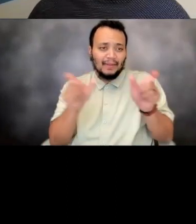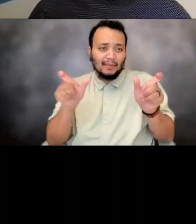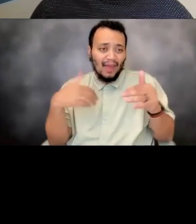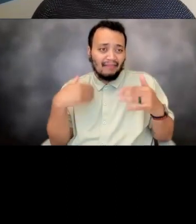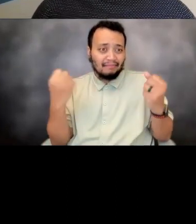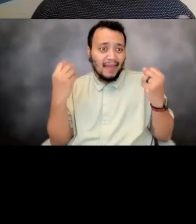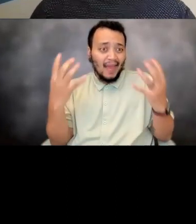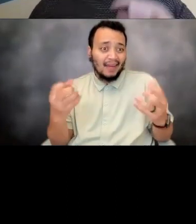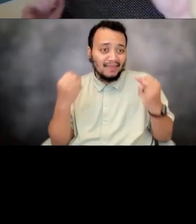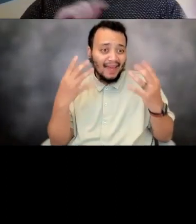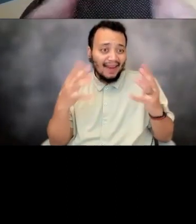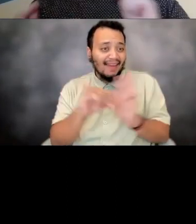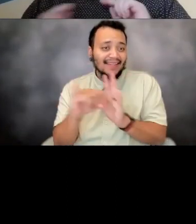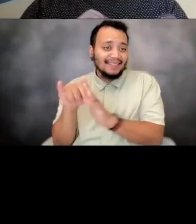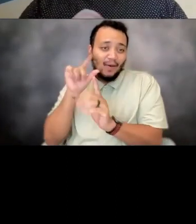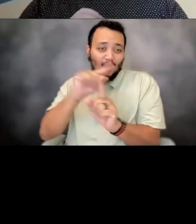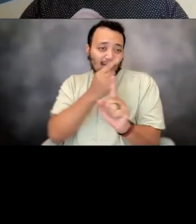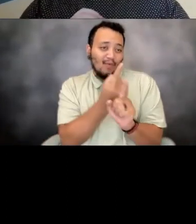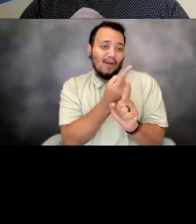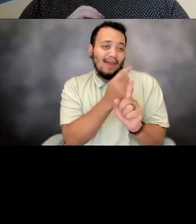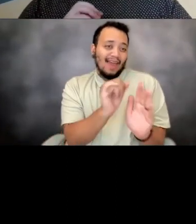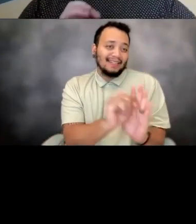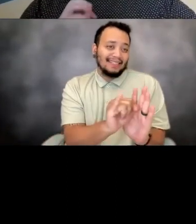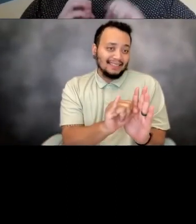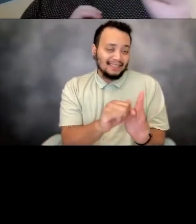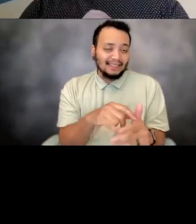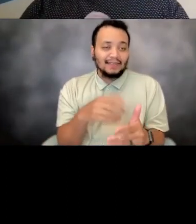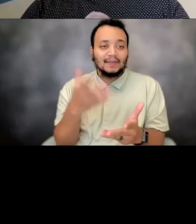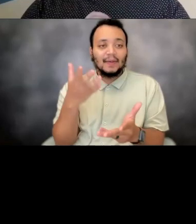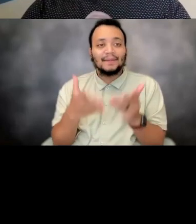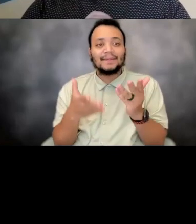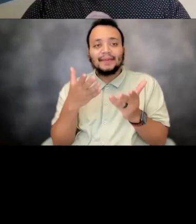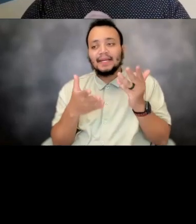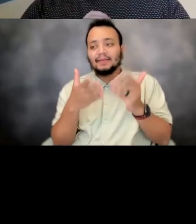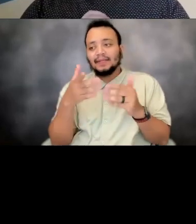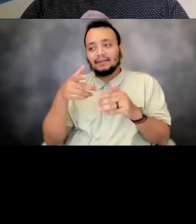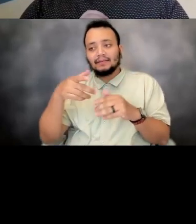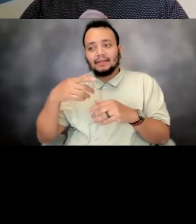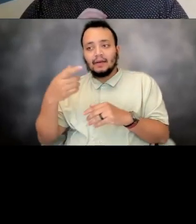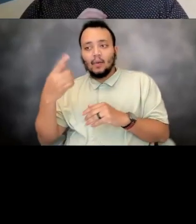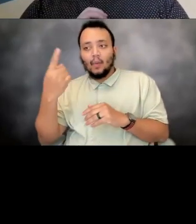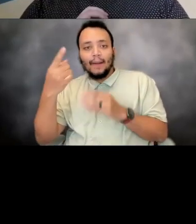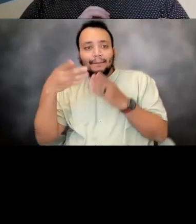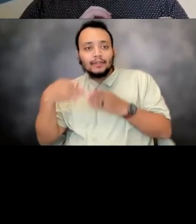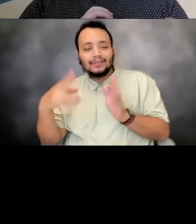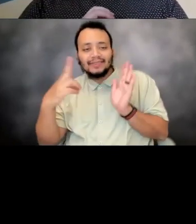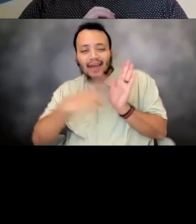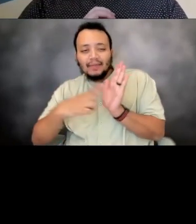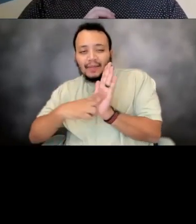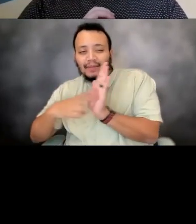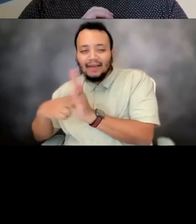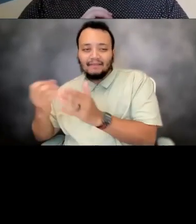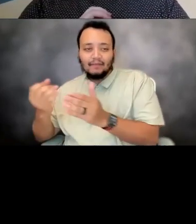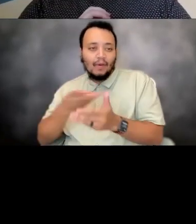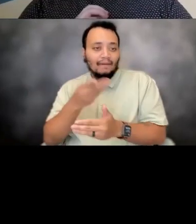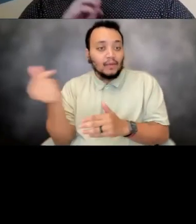to multiple sessions. And we often talked within community sessions for